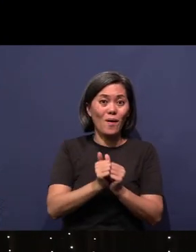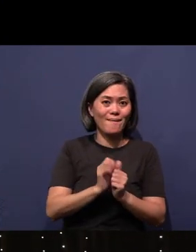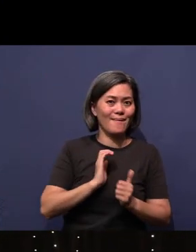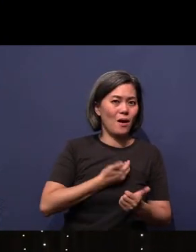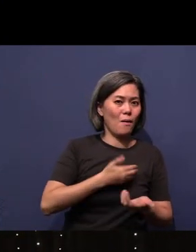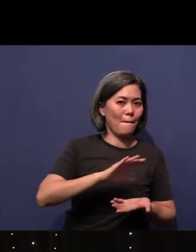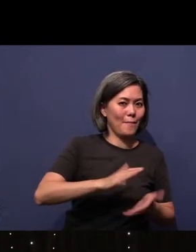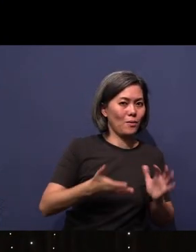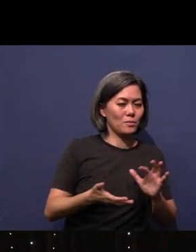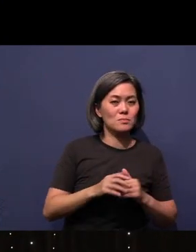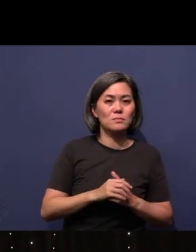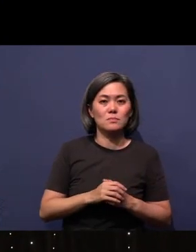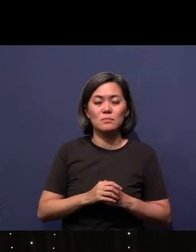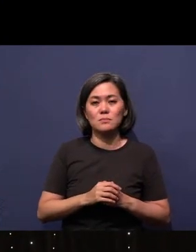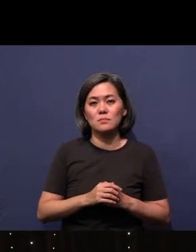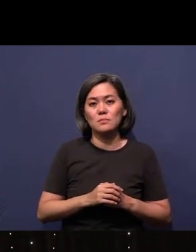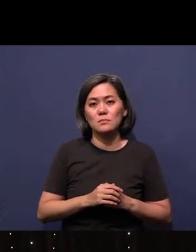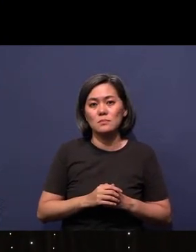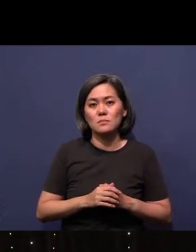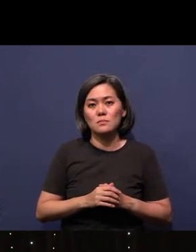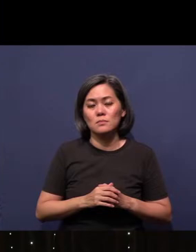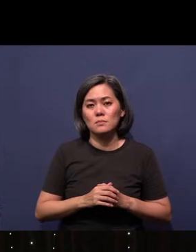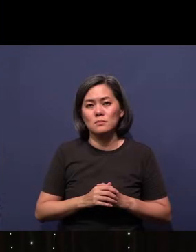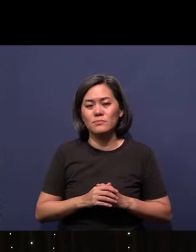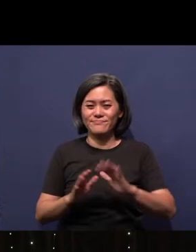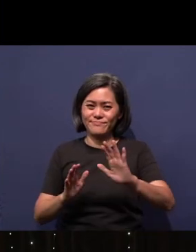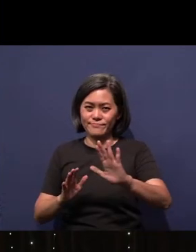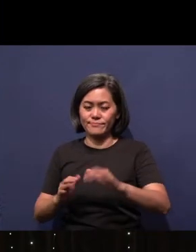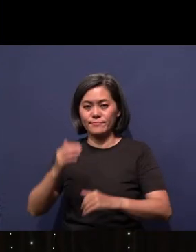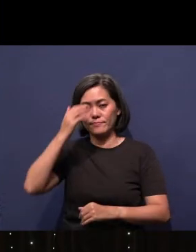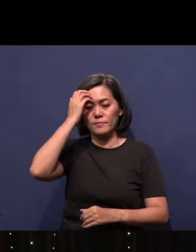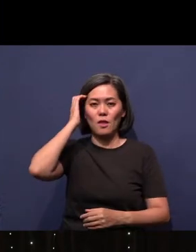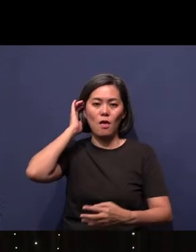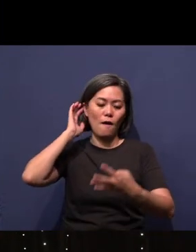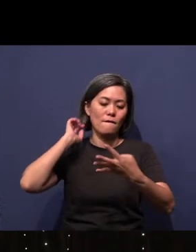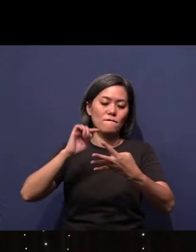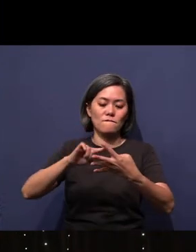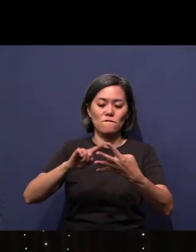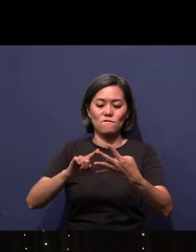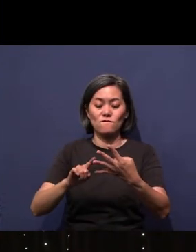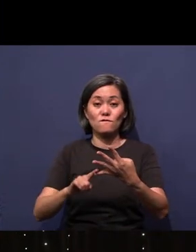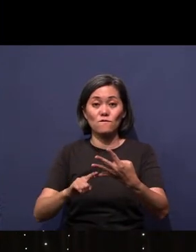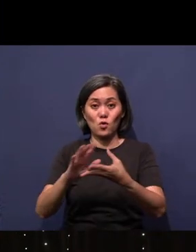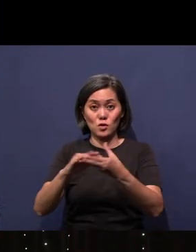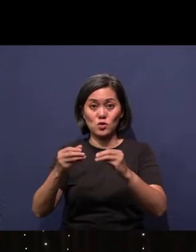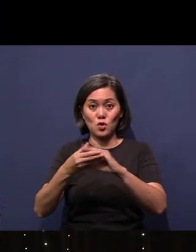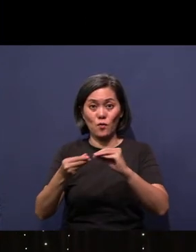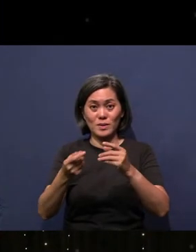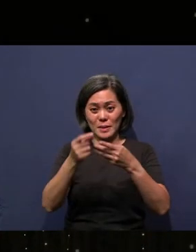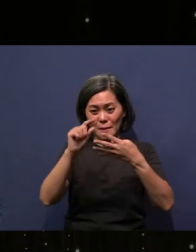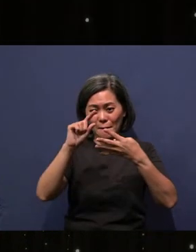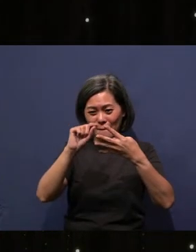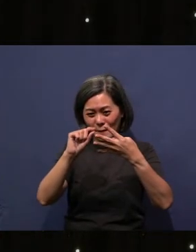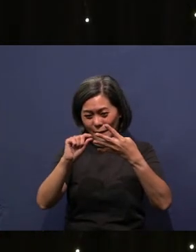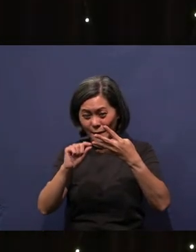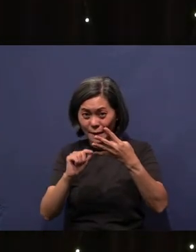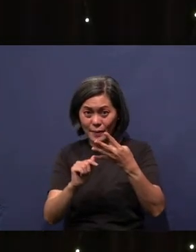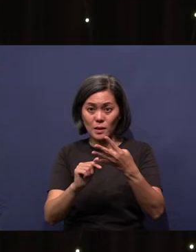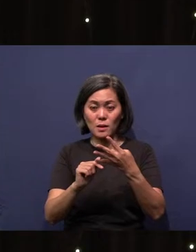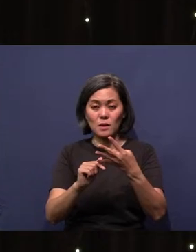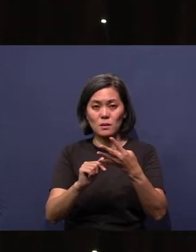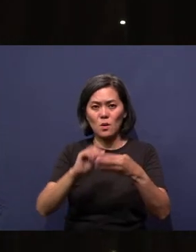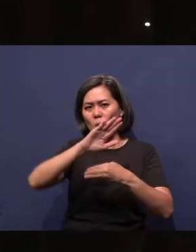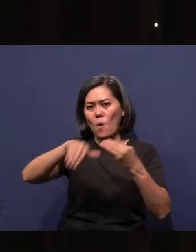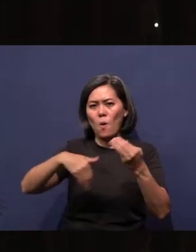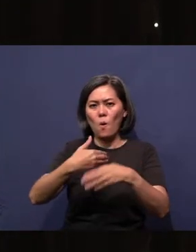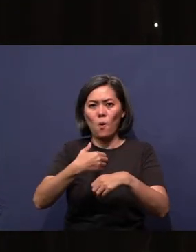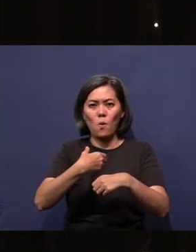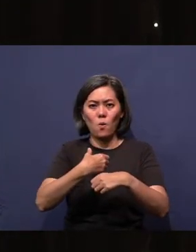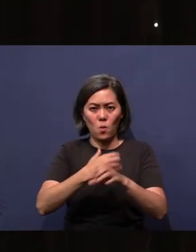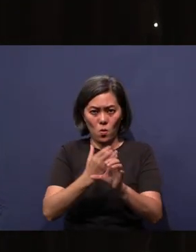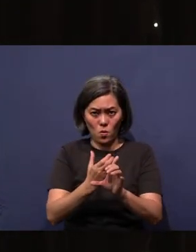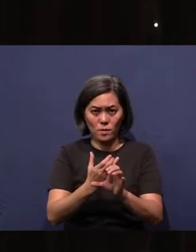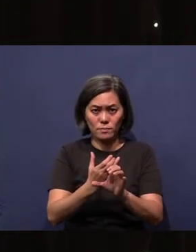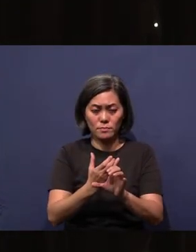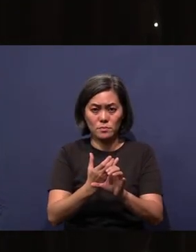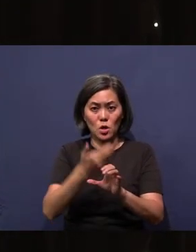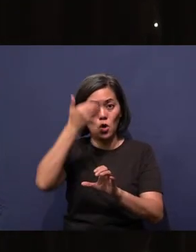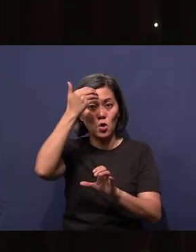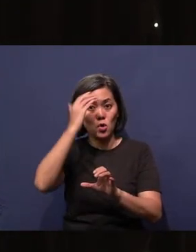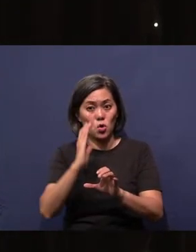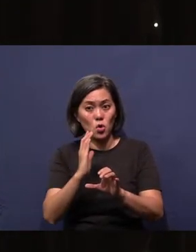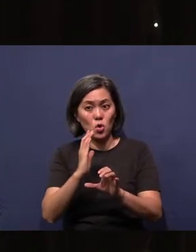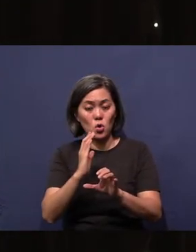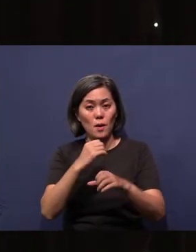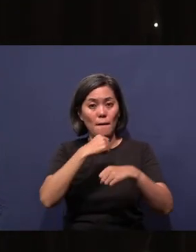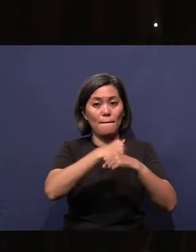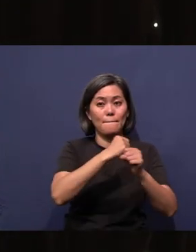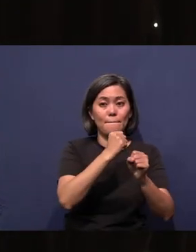Let's take our four stories bit by bit, okay? In all of creation, God made the